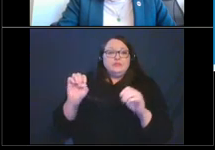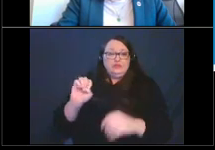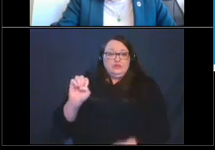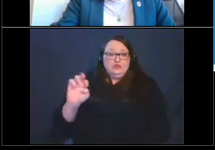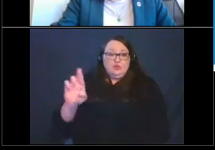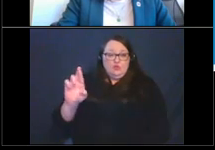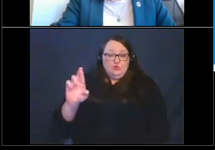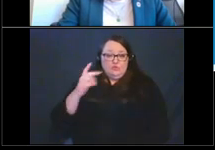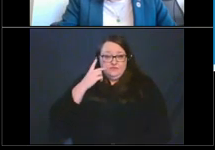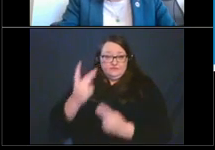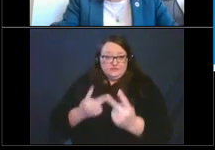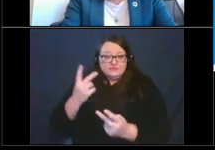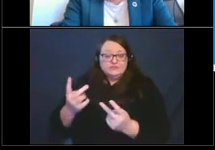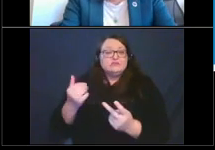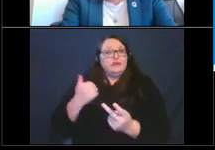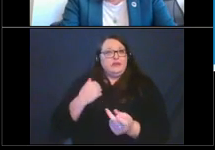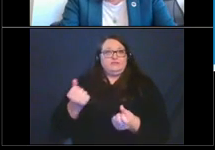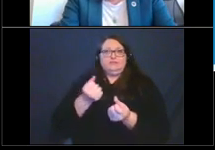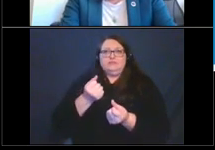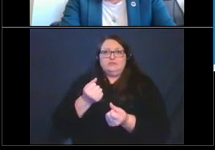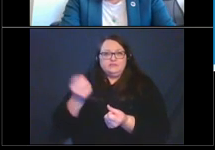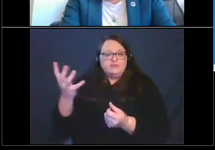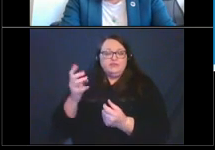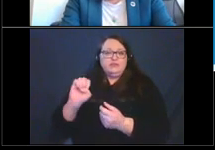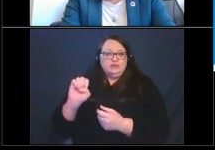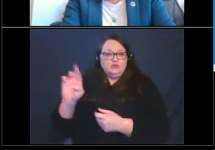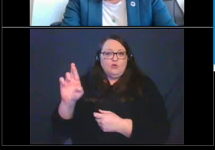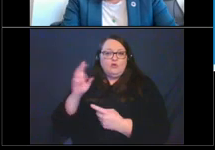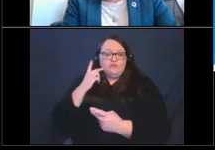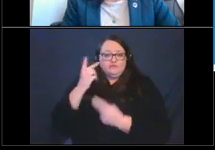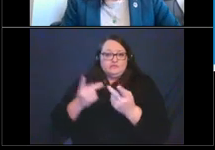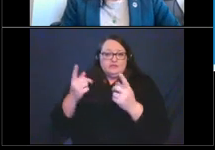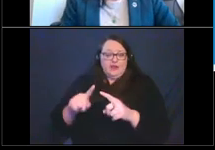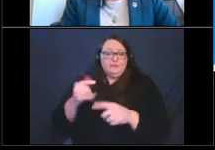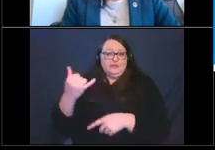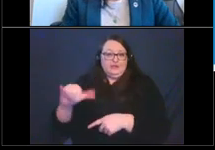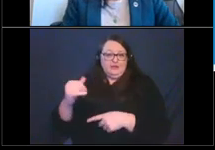are a number of emergency room visits that happen at the yellow level. I think messaging comes down